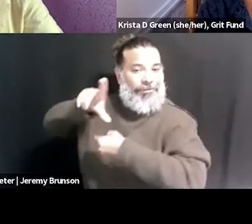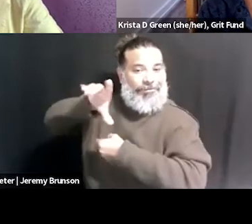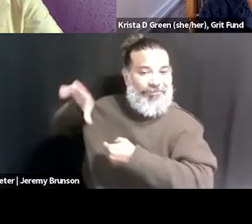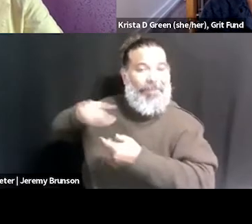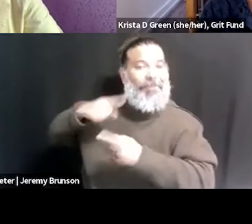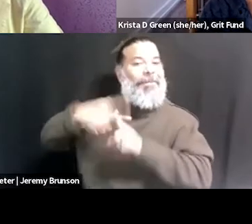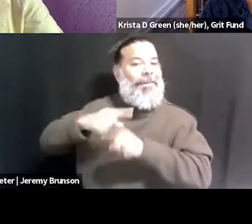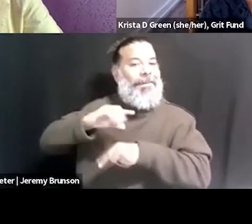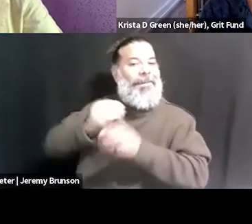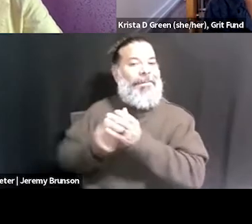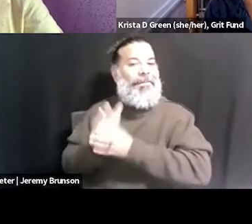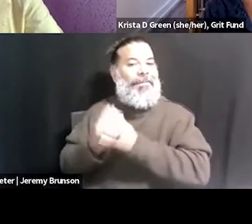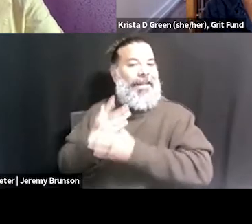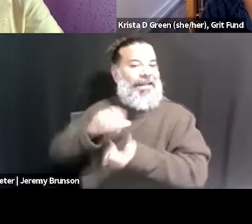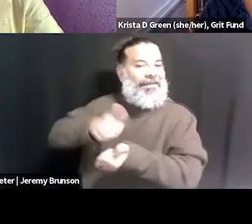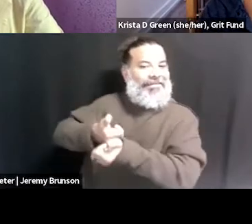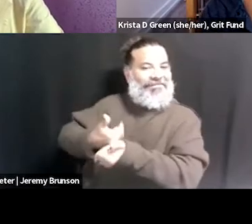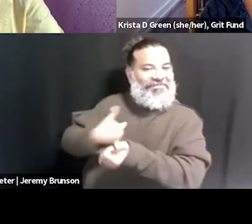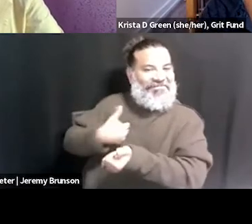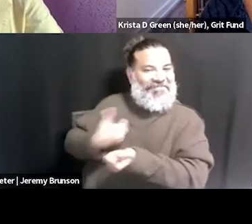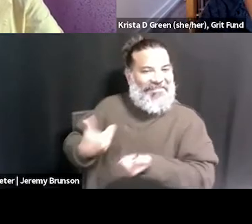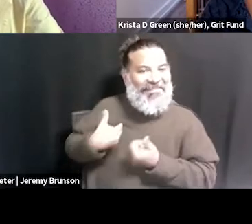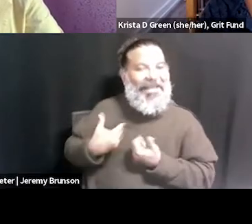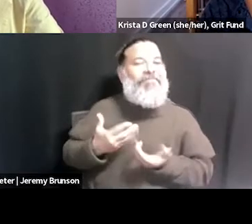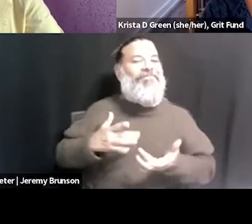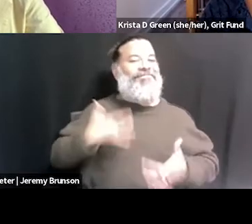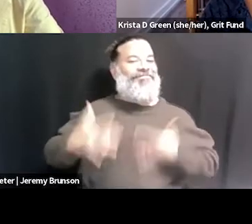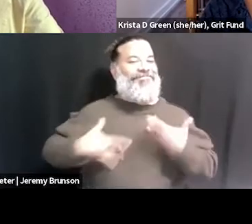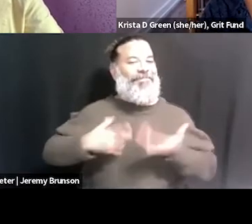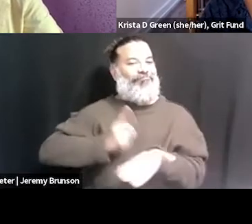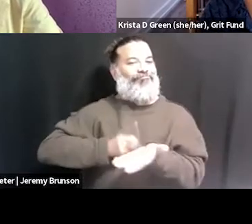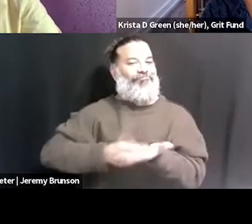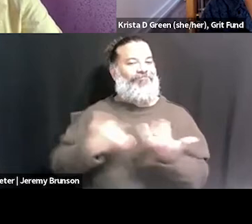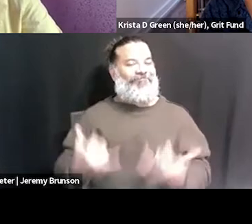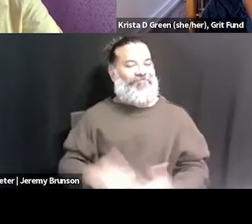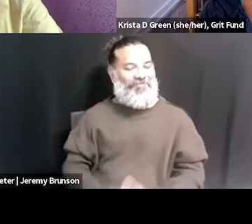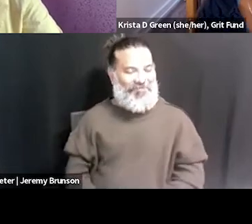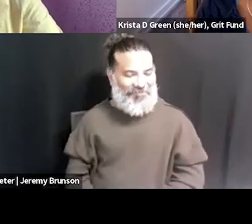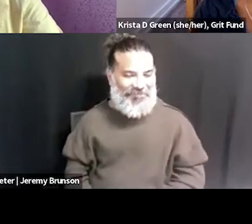me. I'm excited to talk to you. Okay.